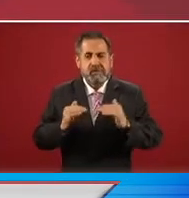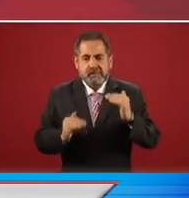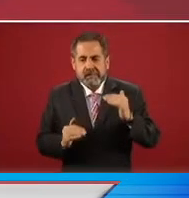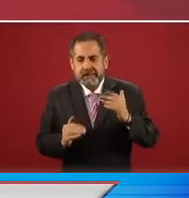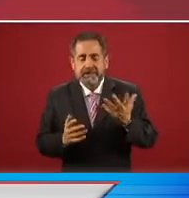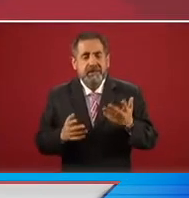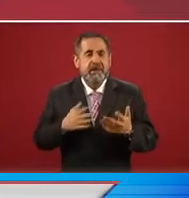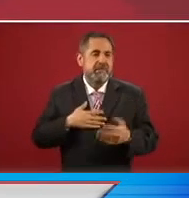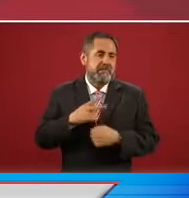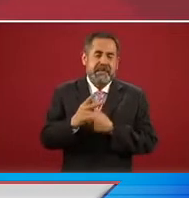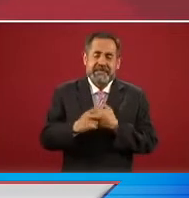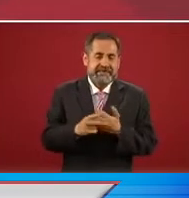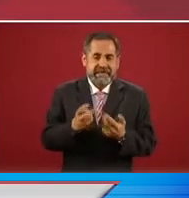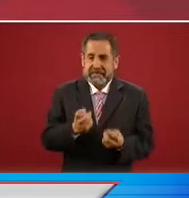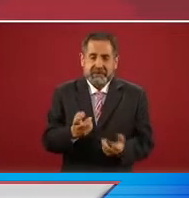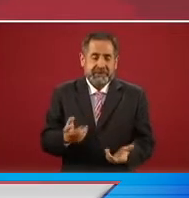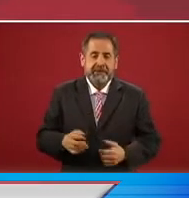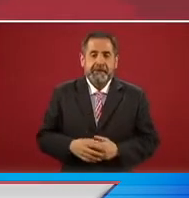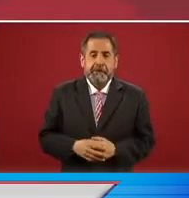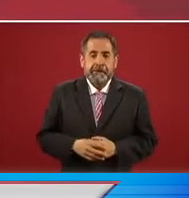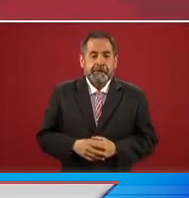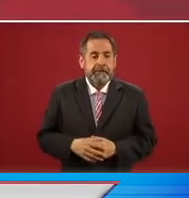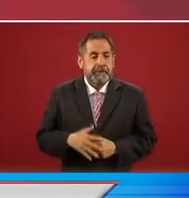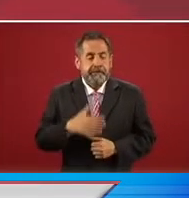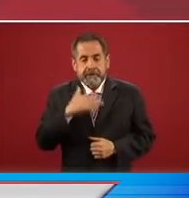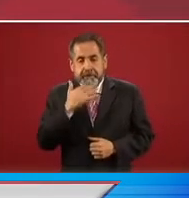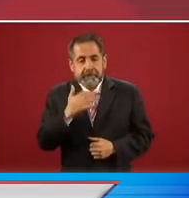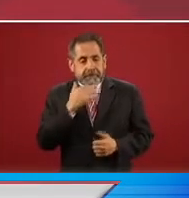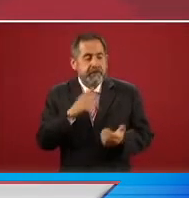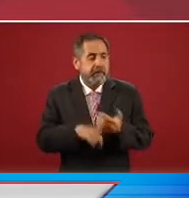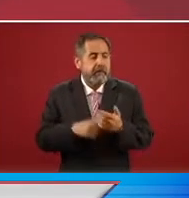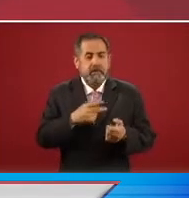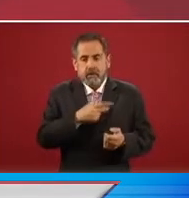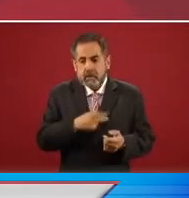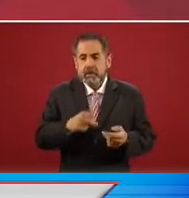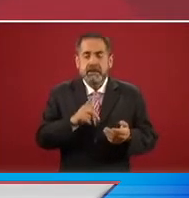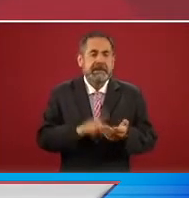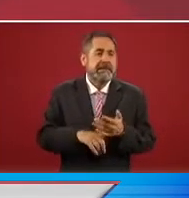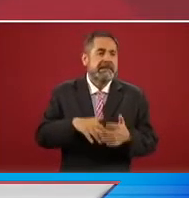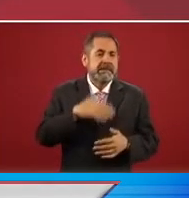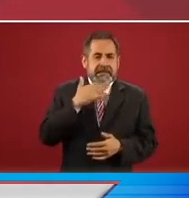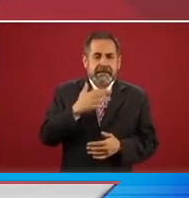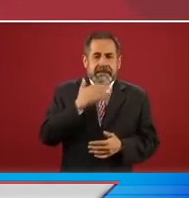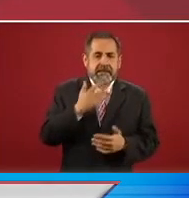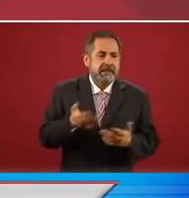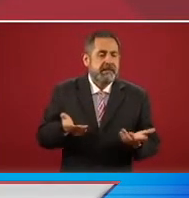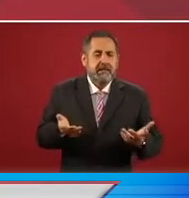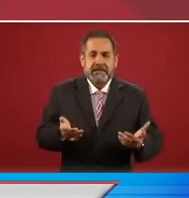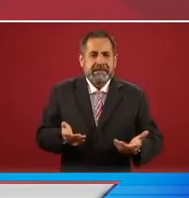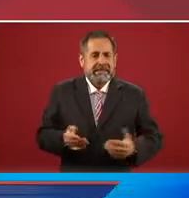since one of the businessmen asked him that the tickets he buys be distributed in poorer indigenous communities in the country